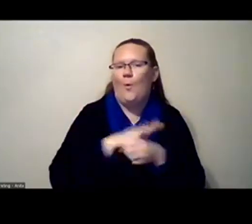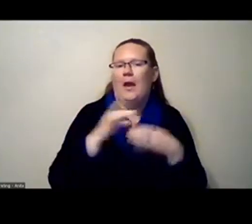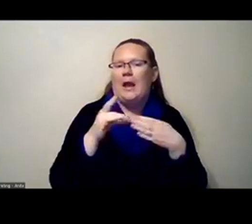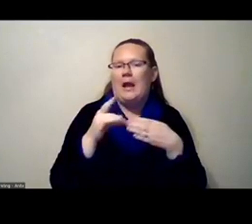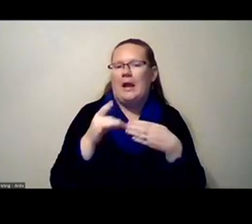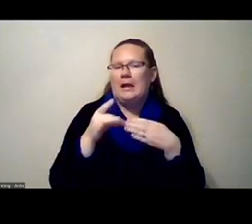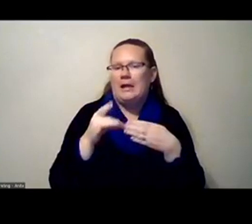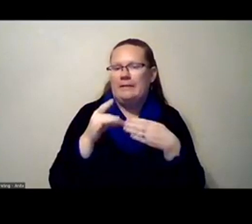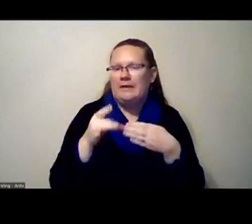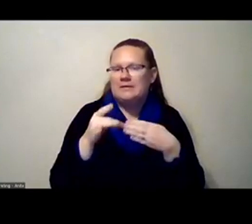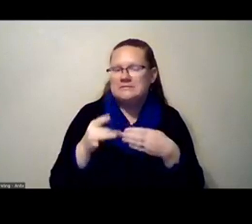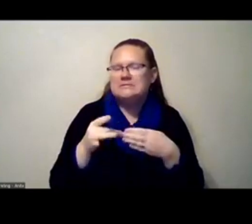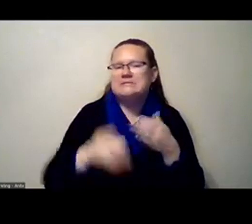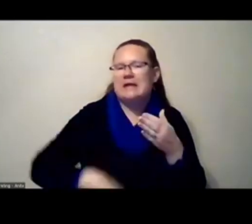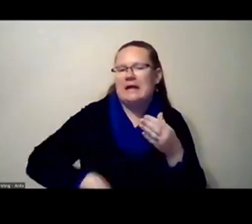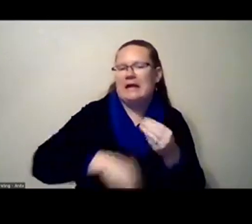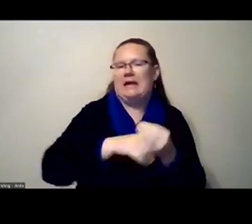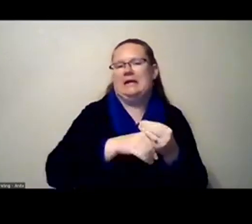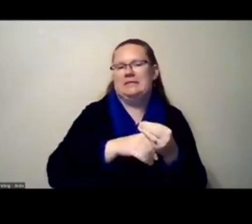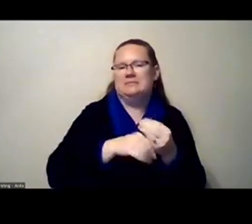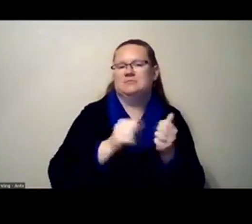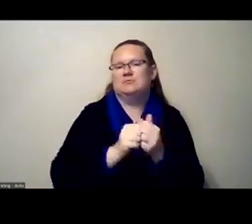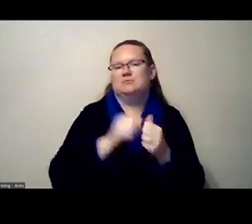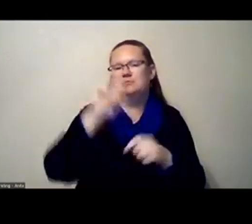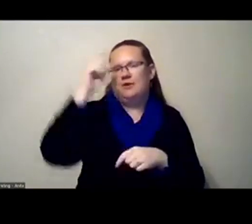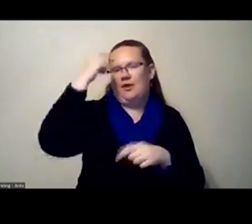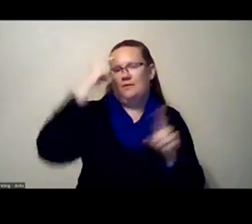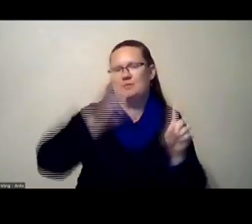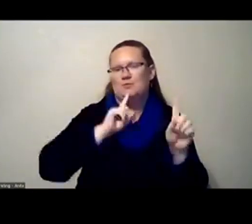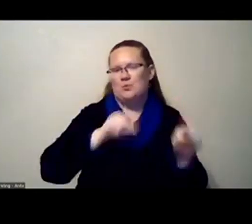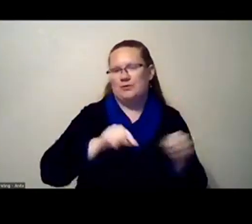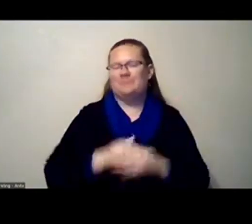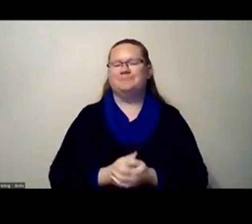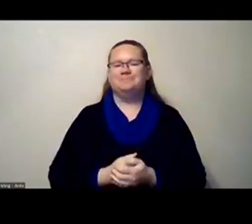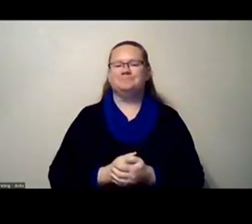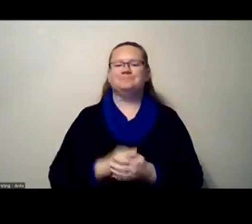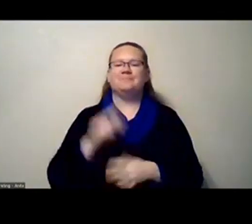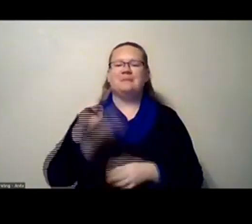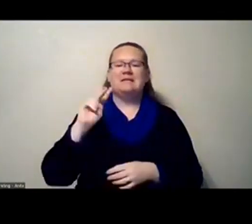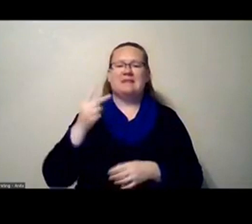supplement the governor's order. Secondly and finally final thing,